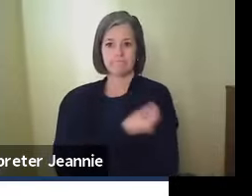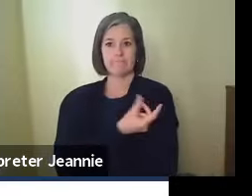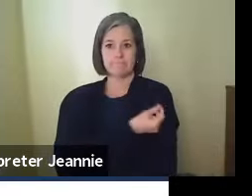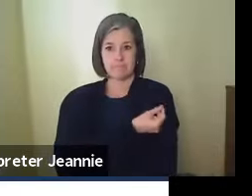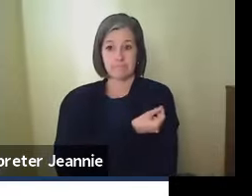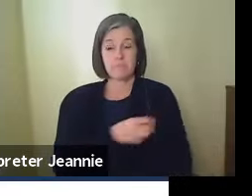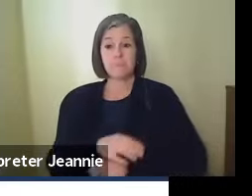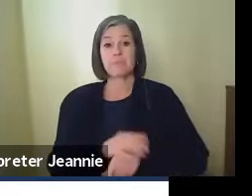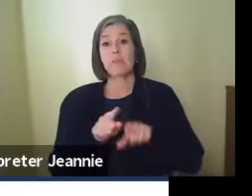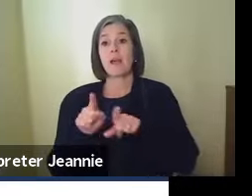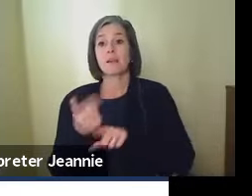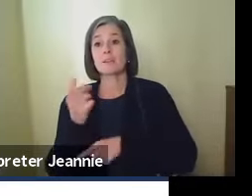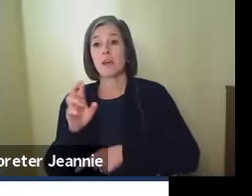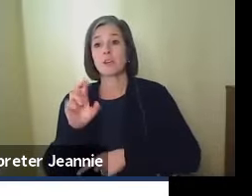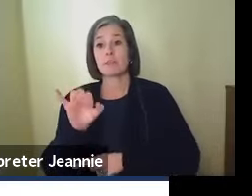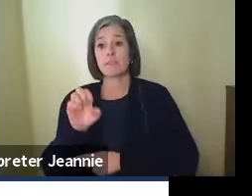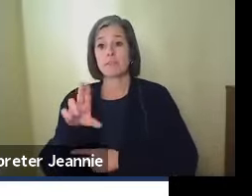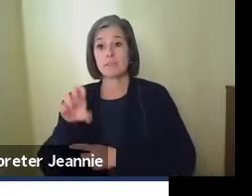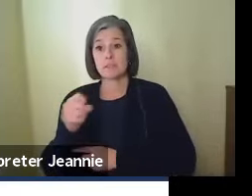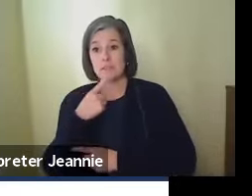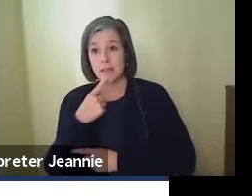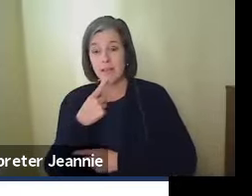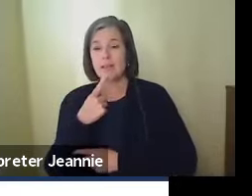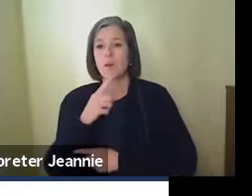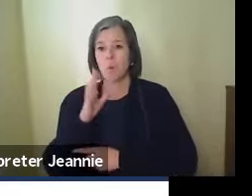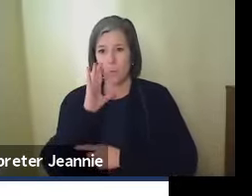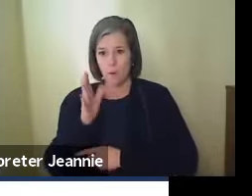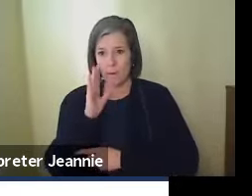This is going to be across a period of time.